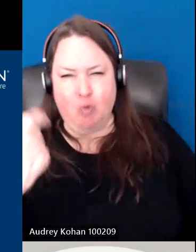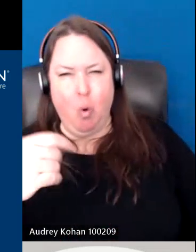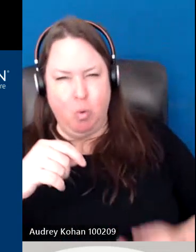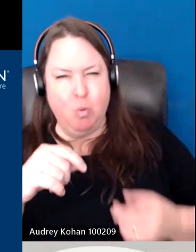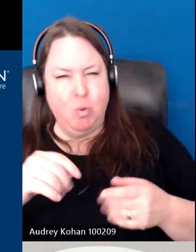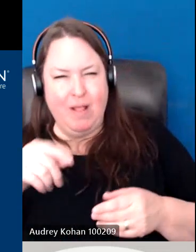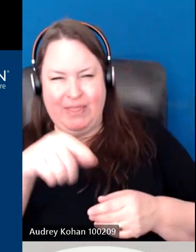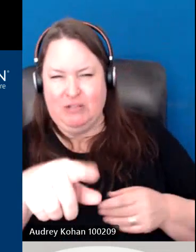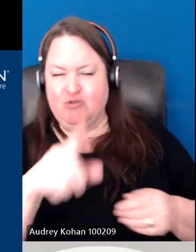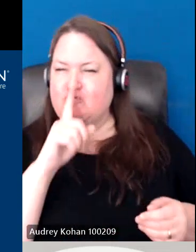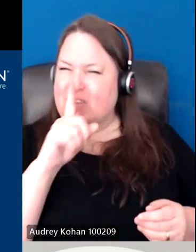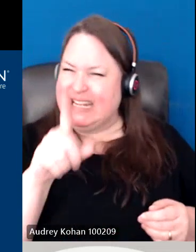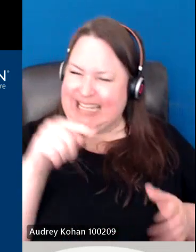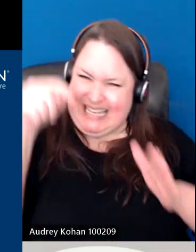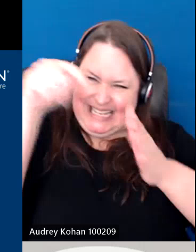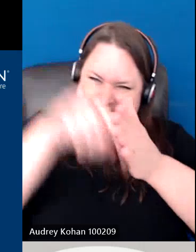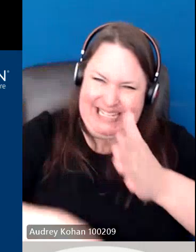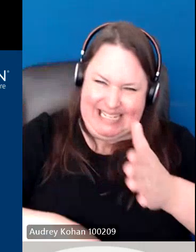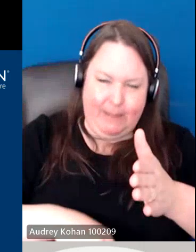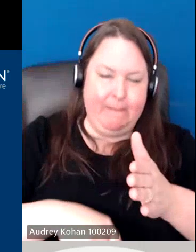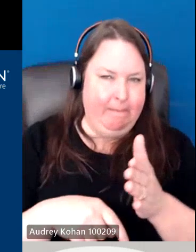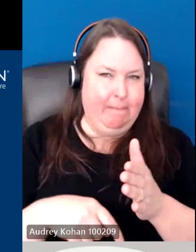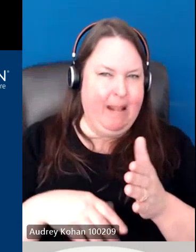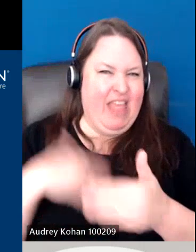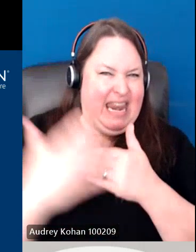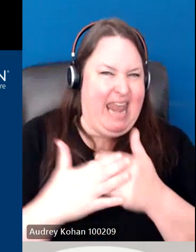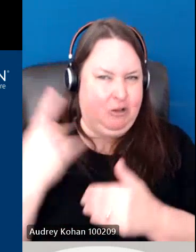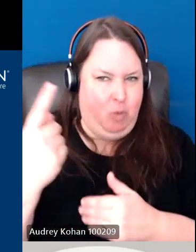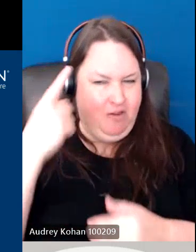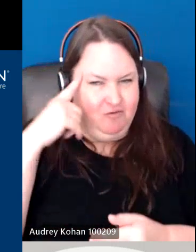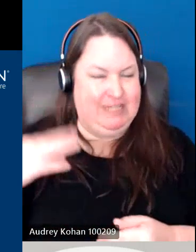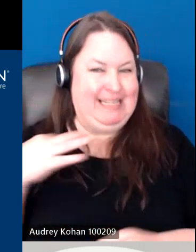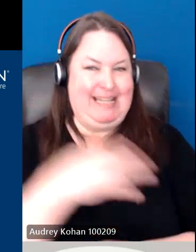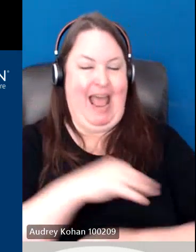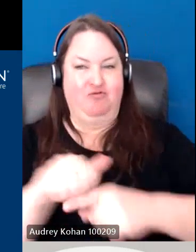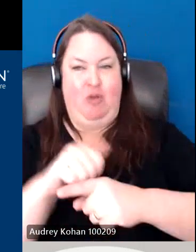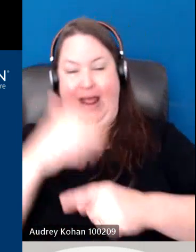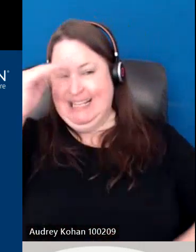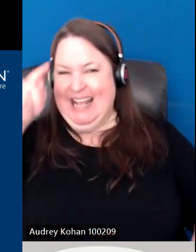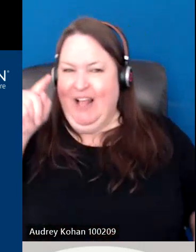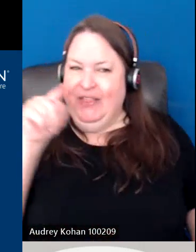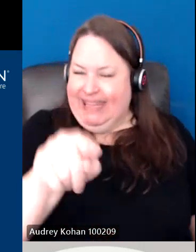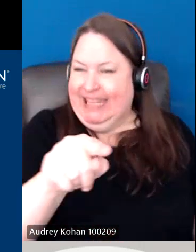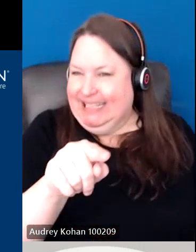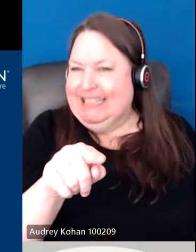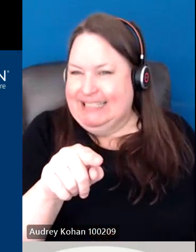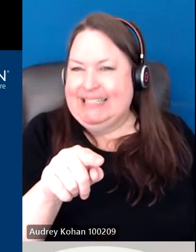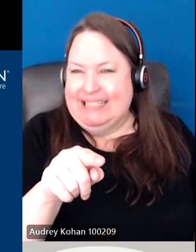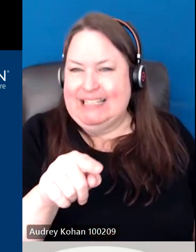really deep at the at the next one for staff training because this is the one that uh usually I